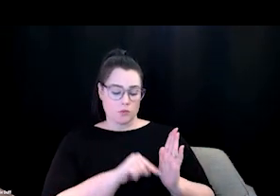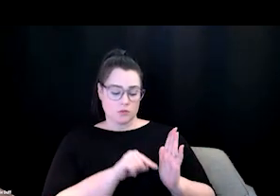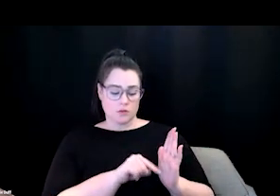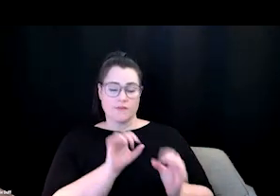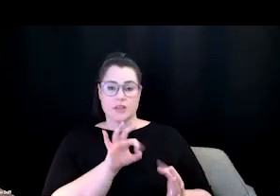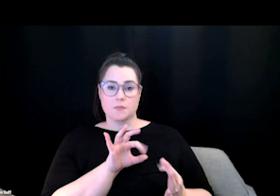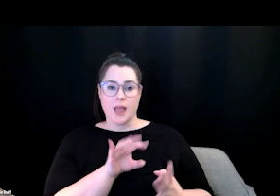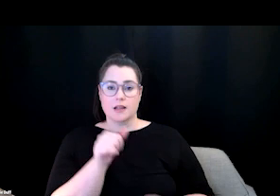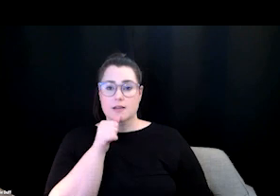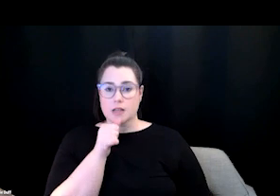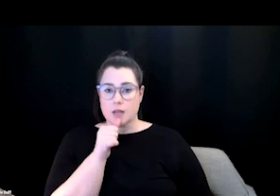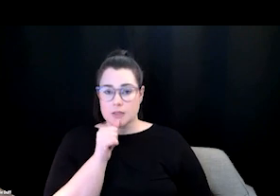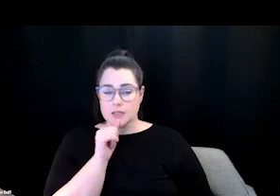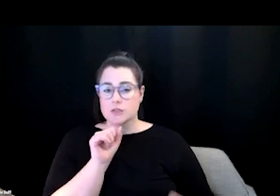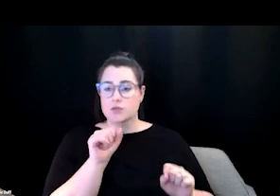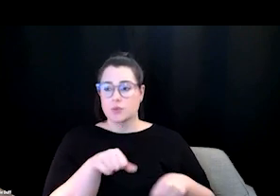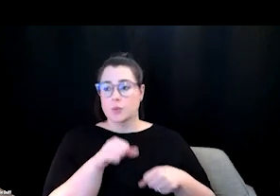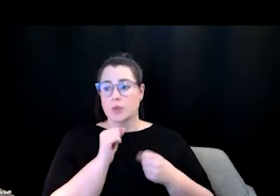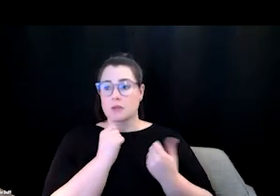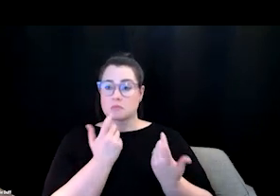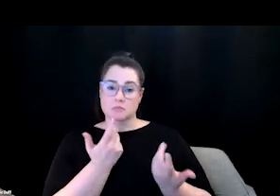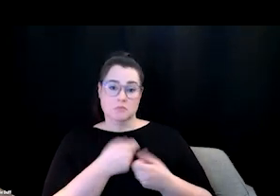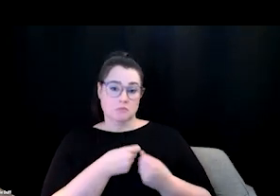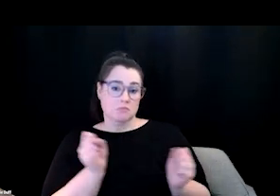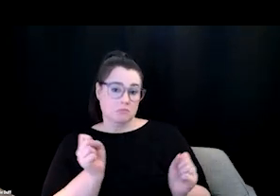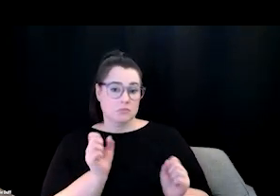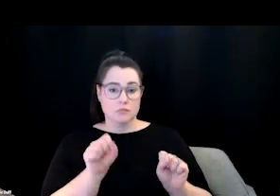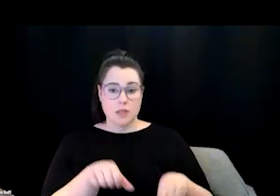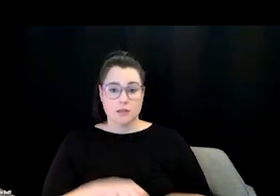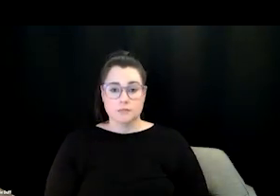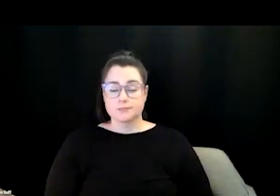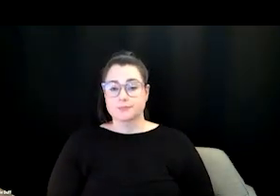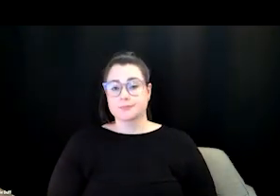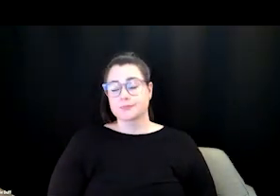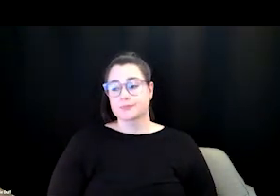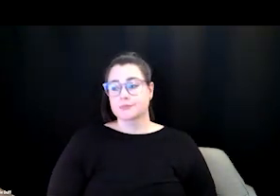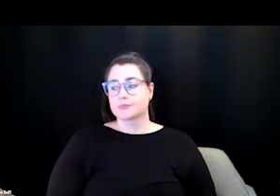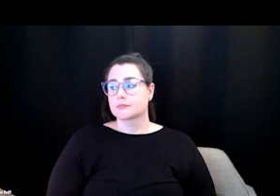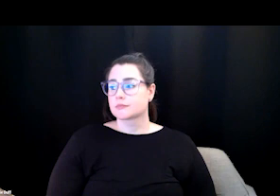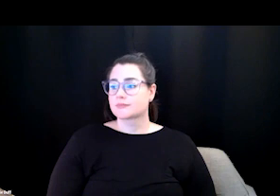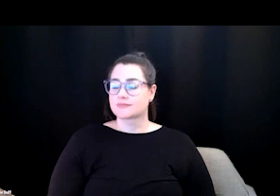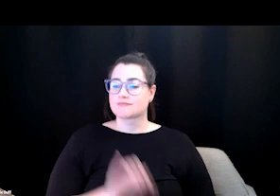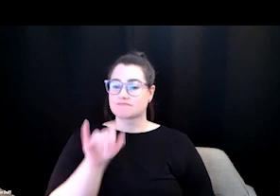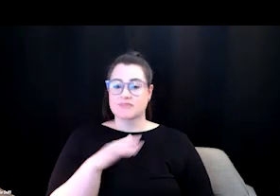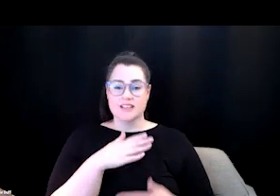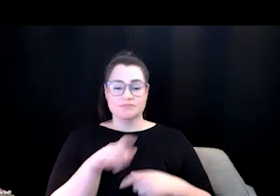So you can be as candid as you'd like. And this concludes my formal presentation here.